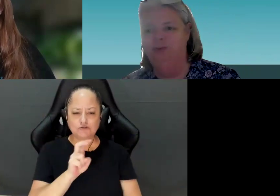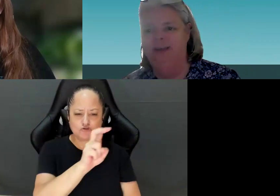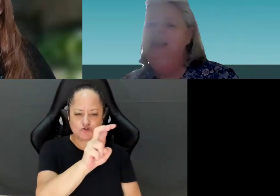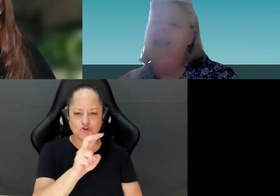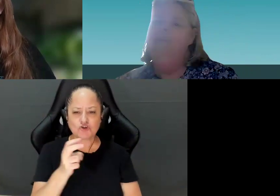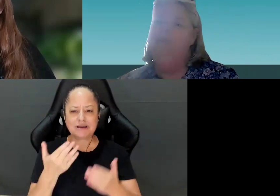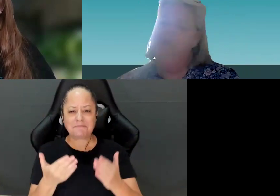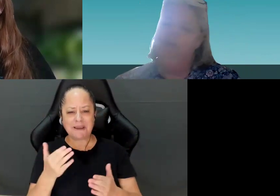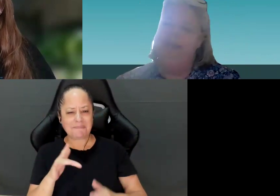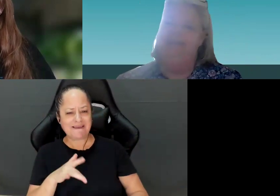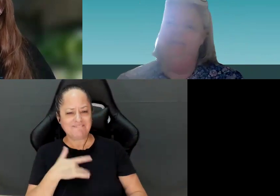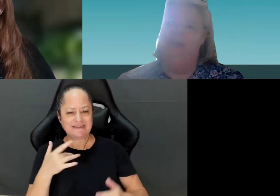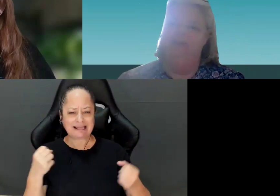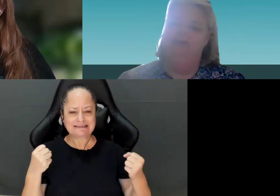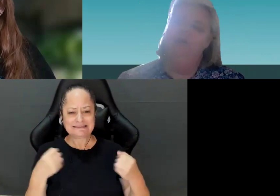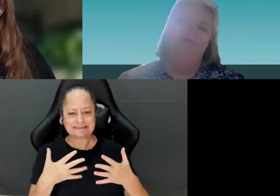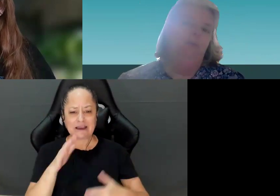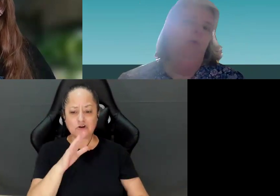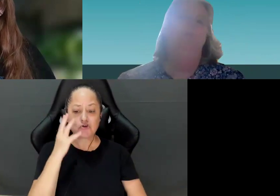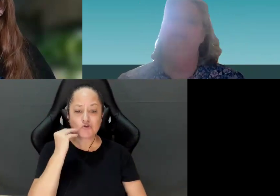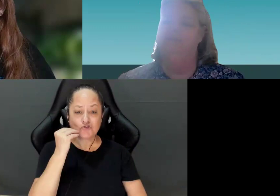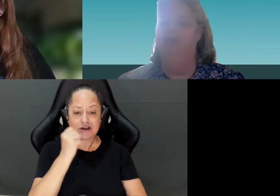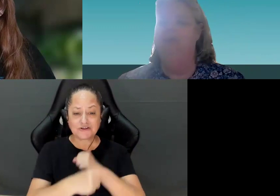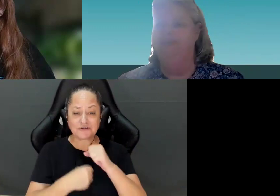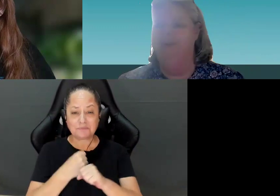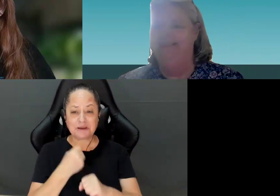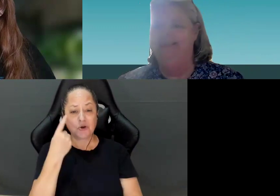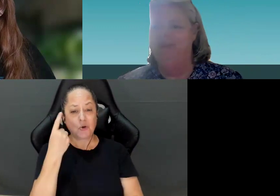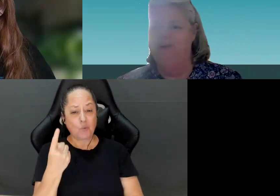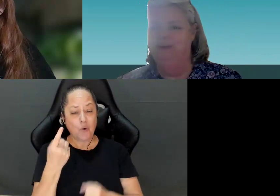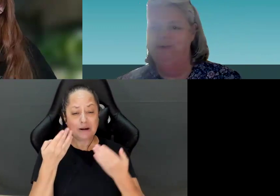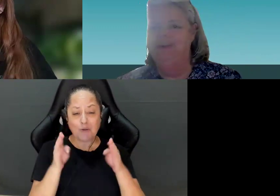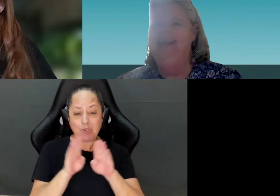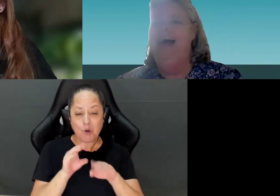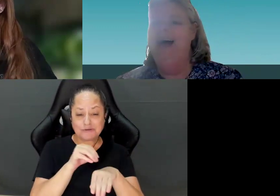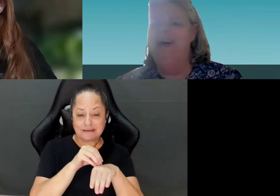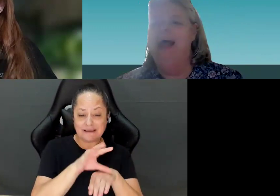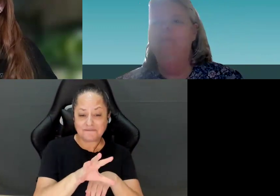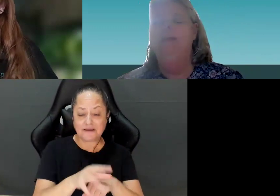With all your years' experience do you have one piece of closing advice in terms of how